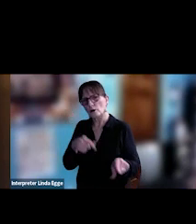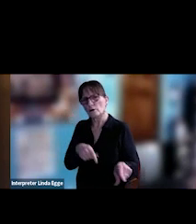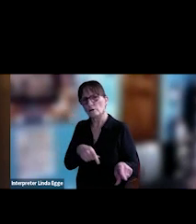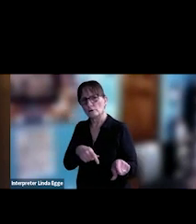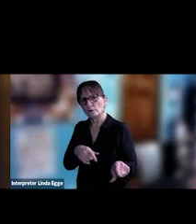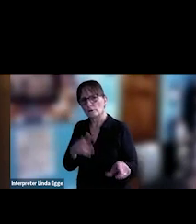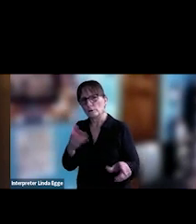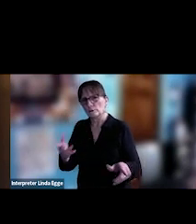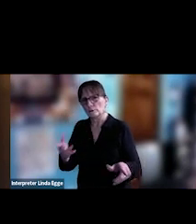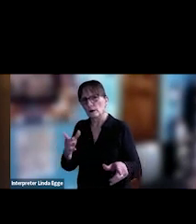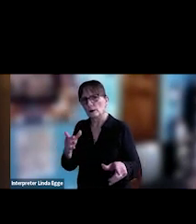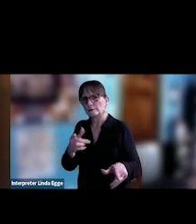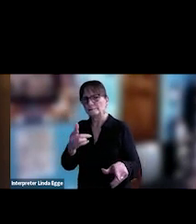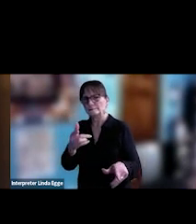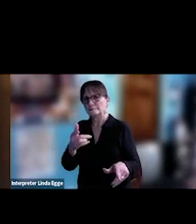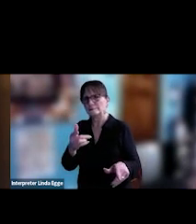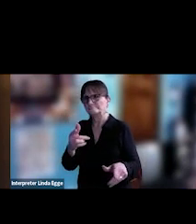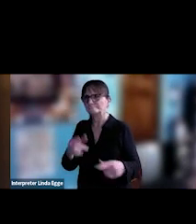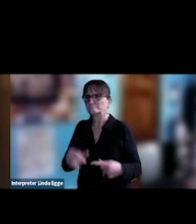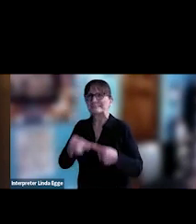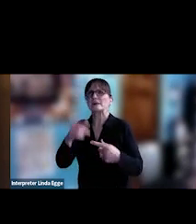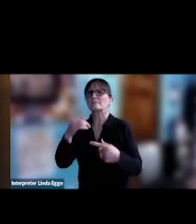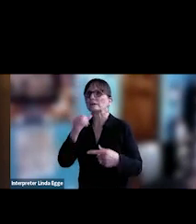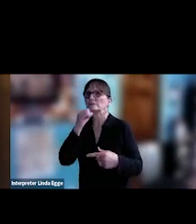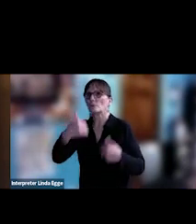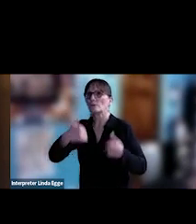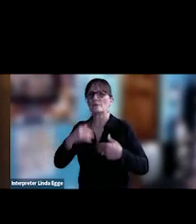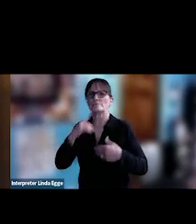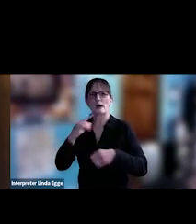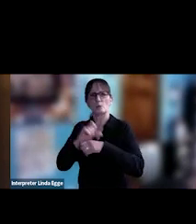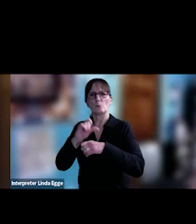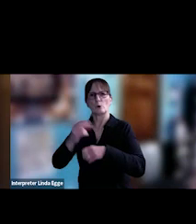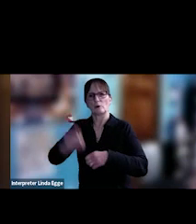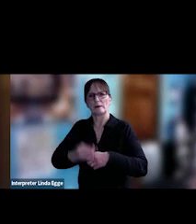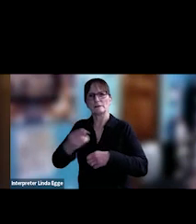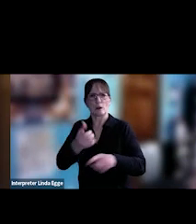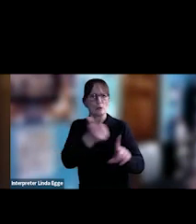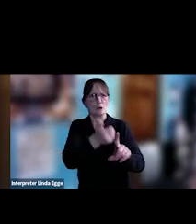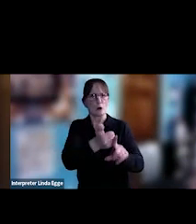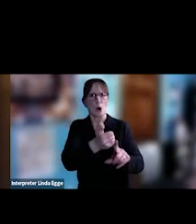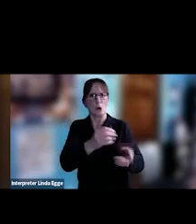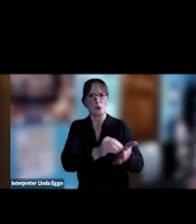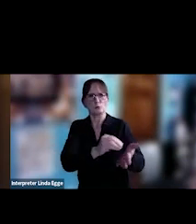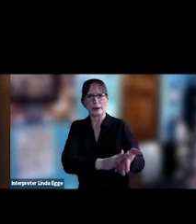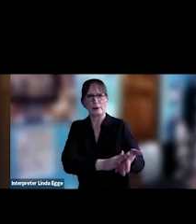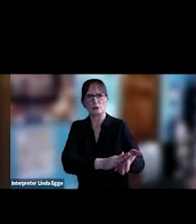particularly if they don't have a sufficient work history on their own record to be insured for retirement